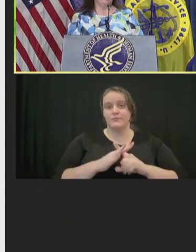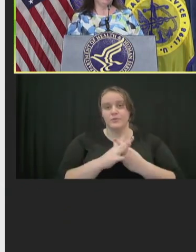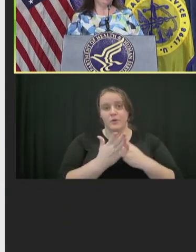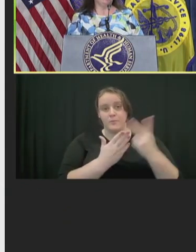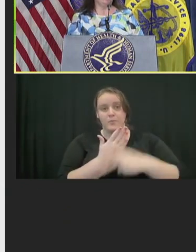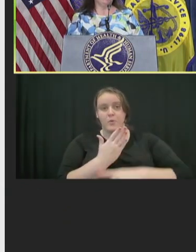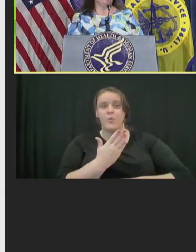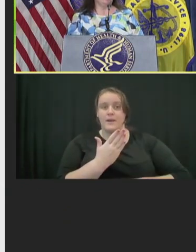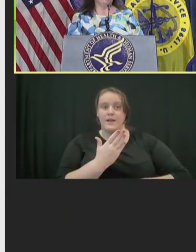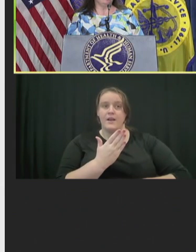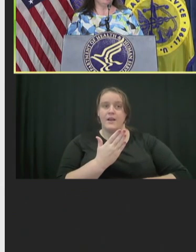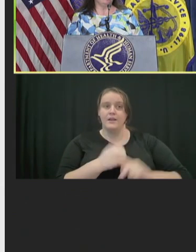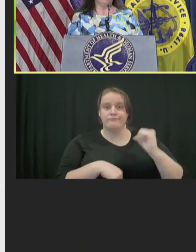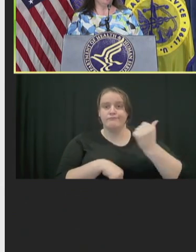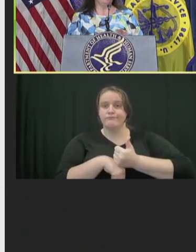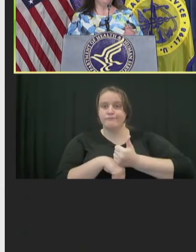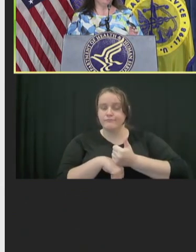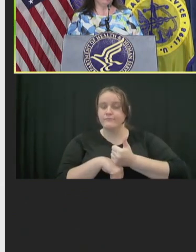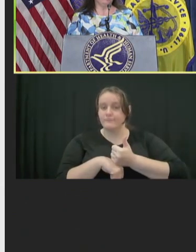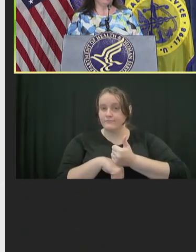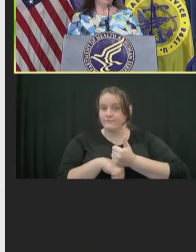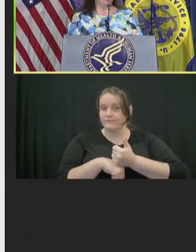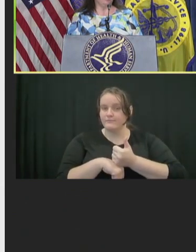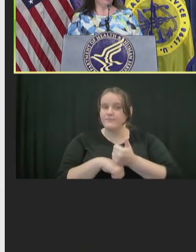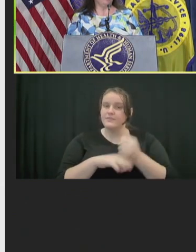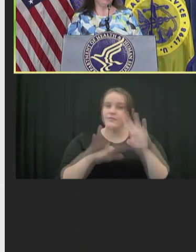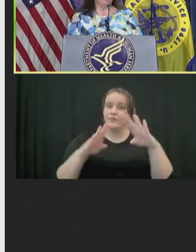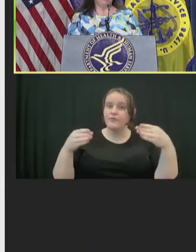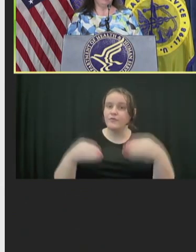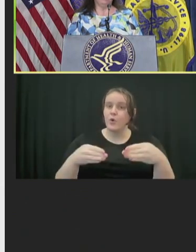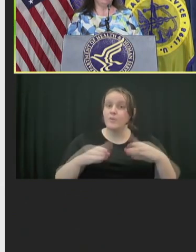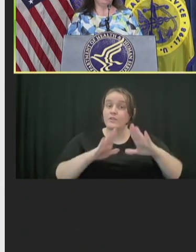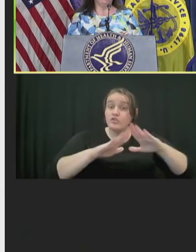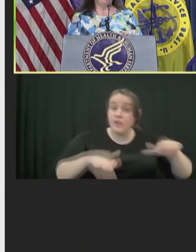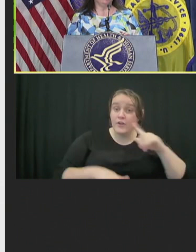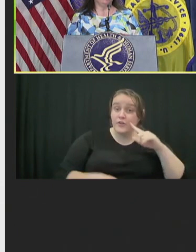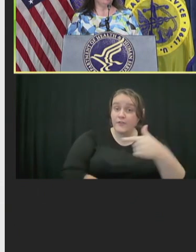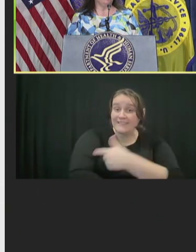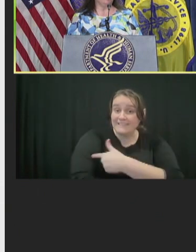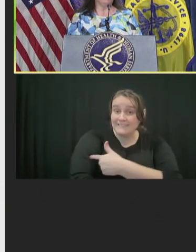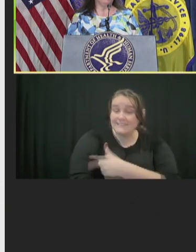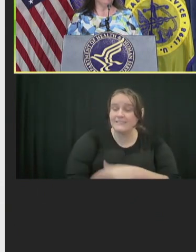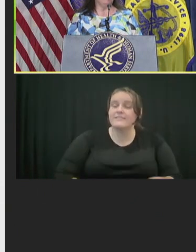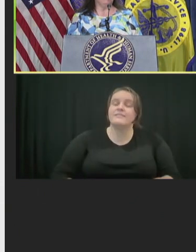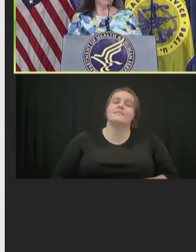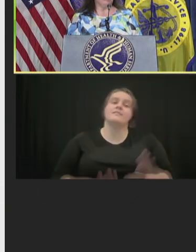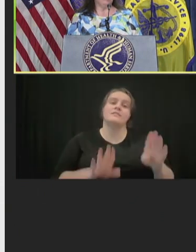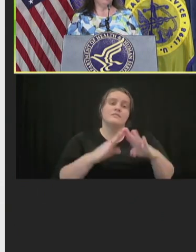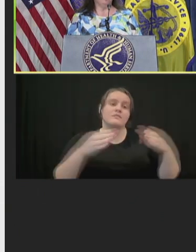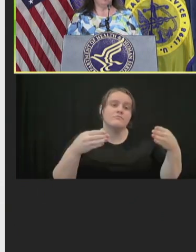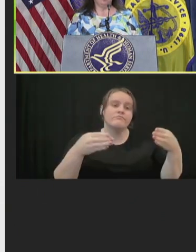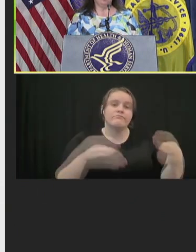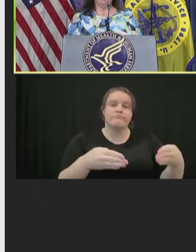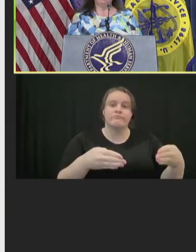it was more focused on childhood vaccines. And it was really focused on mis- and disinformation,